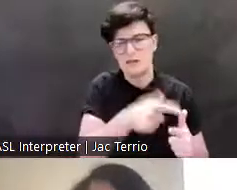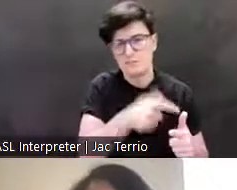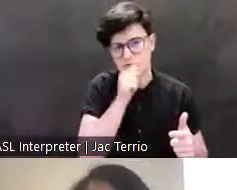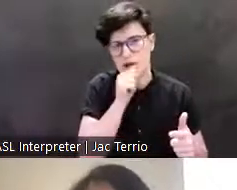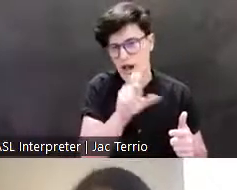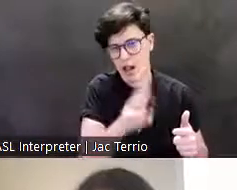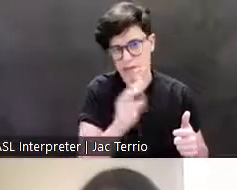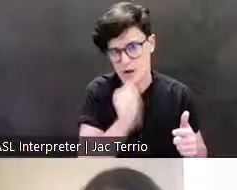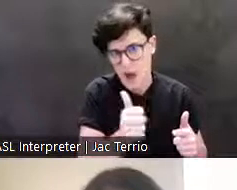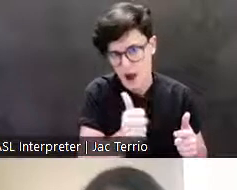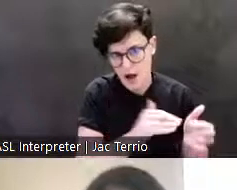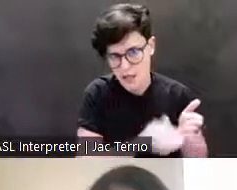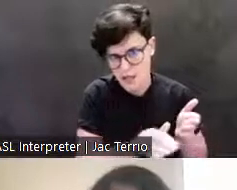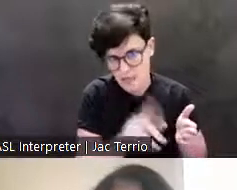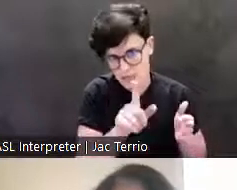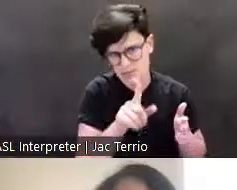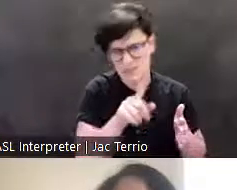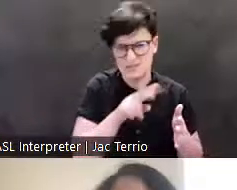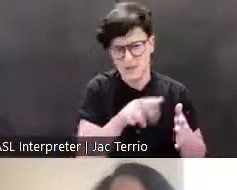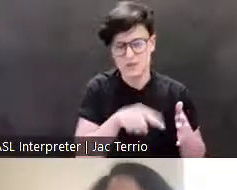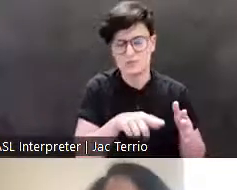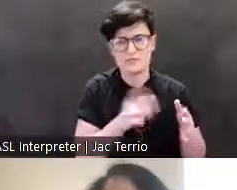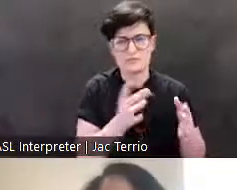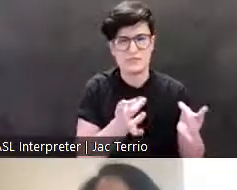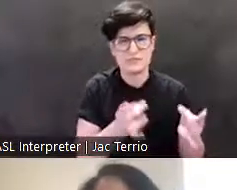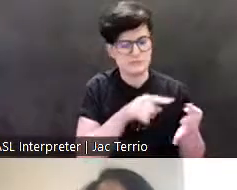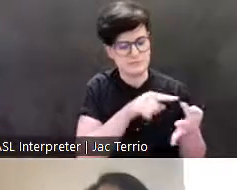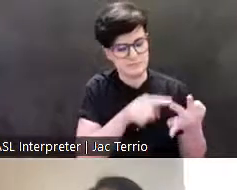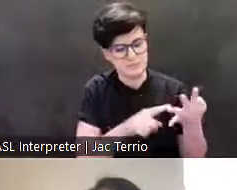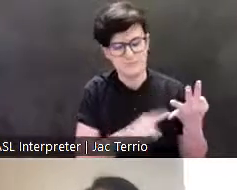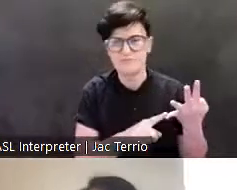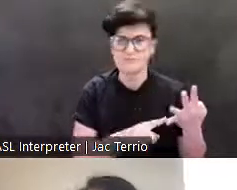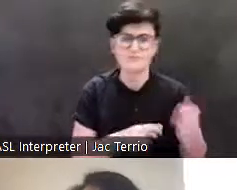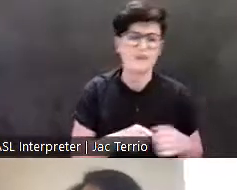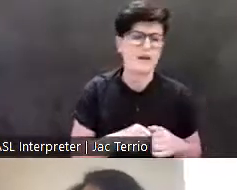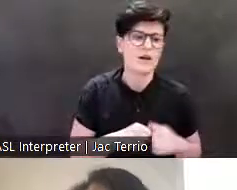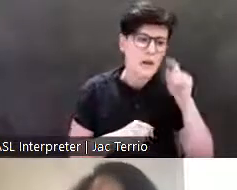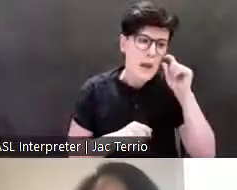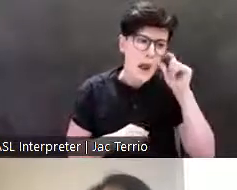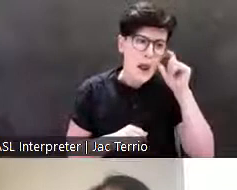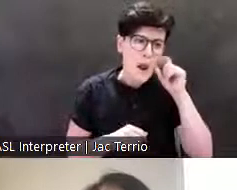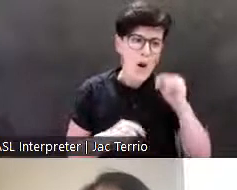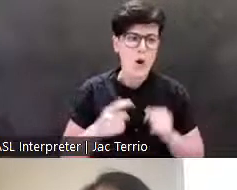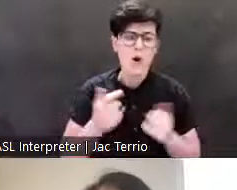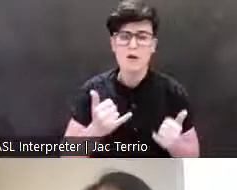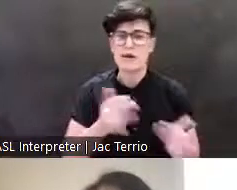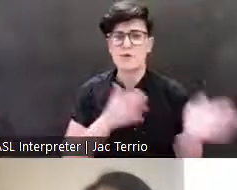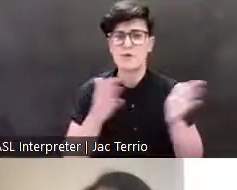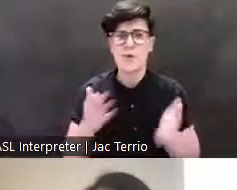Next slide. ________________________________________ What other kinds of things are prohibited